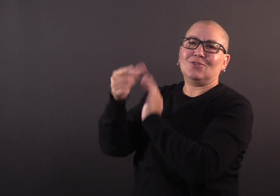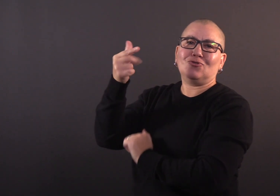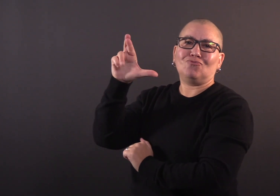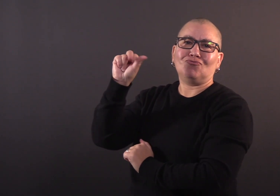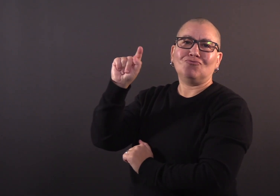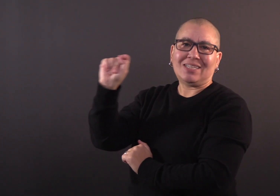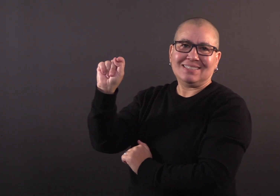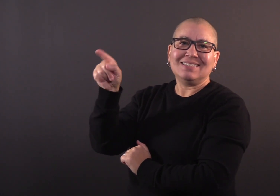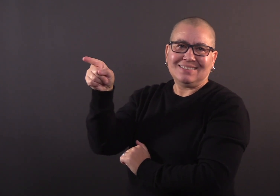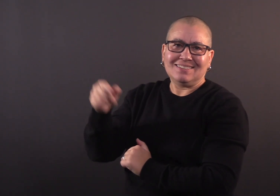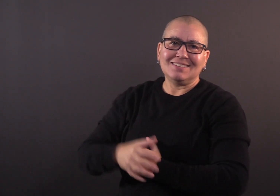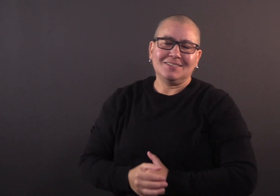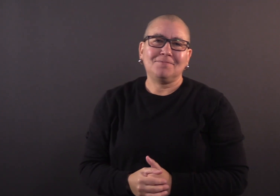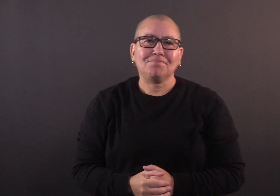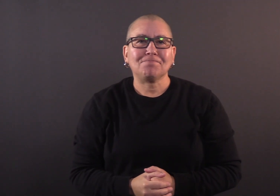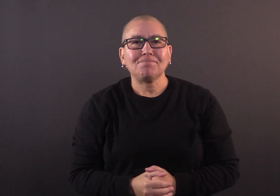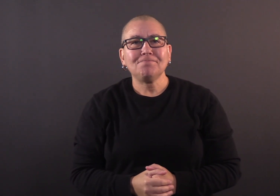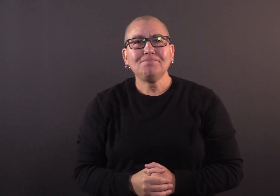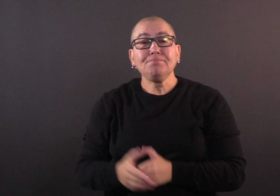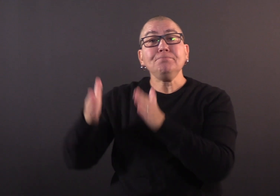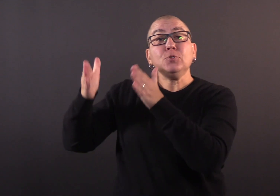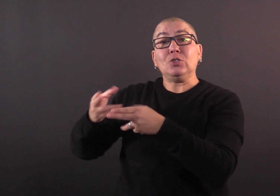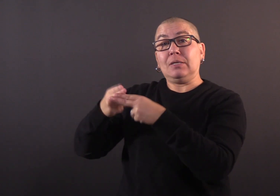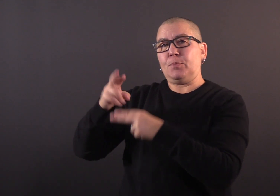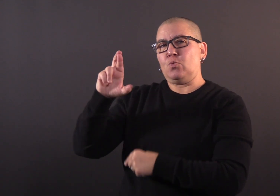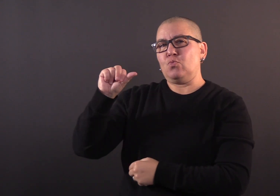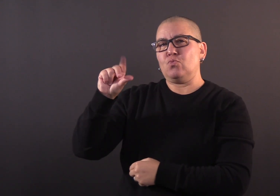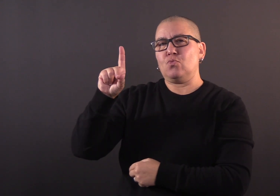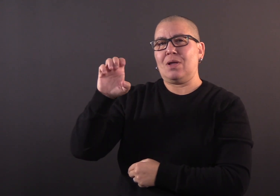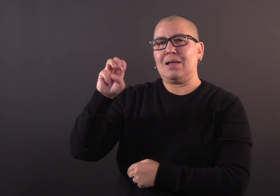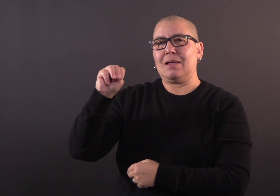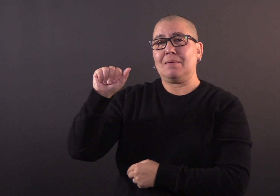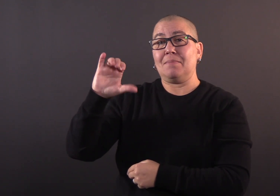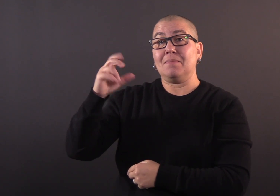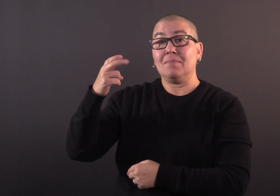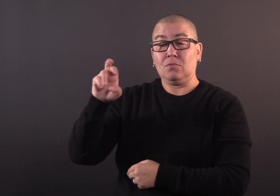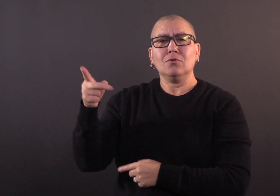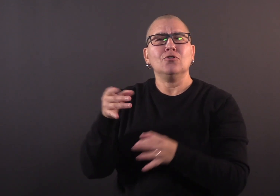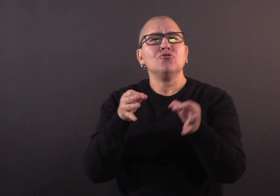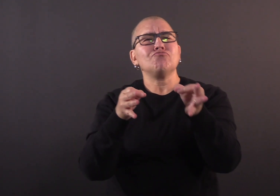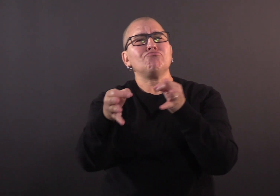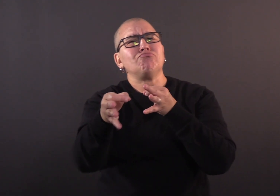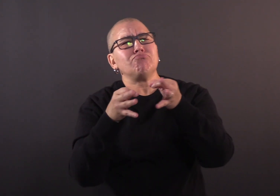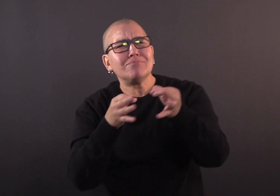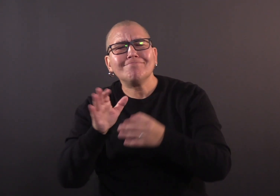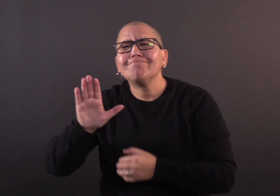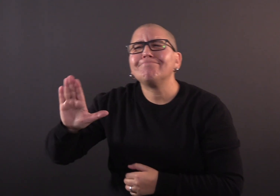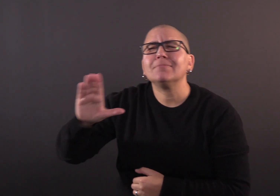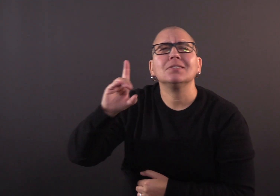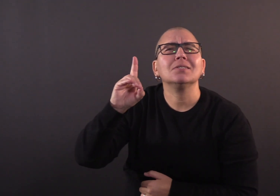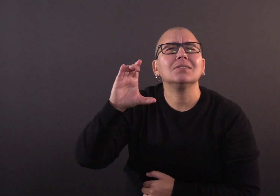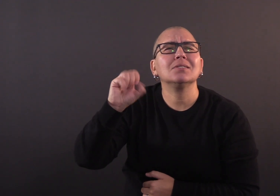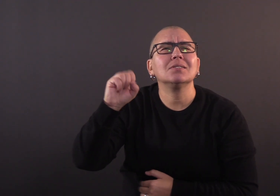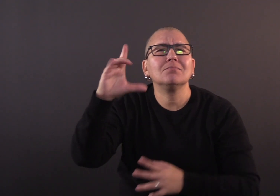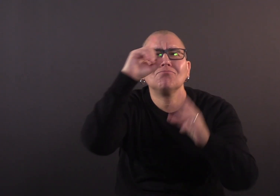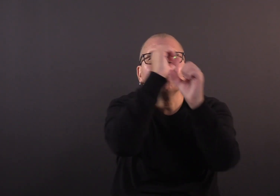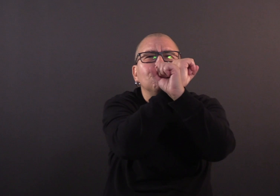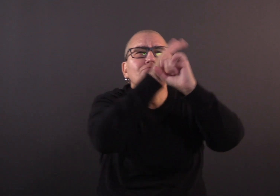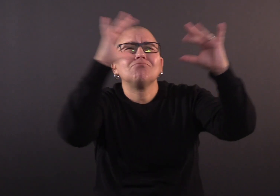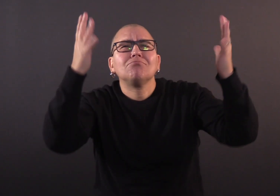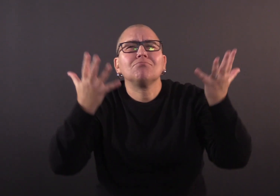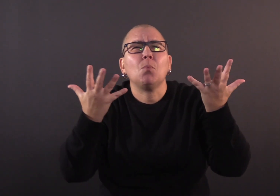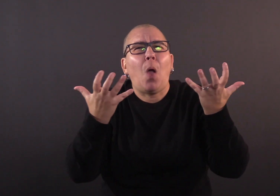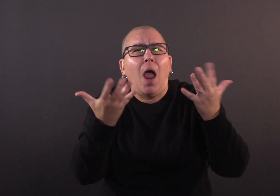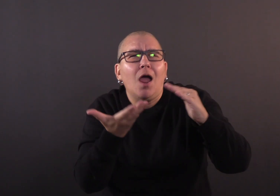for other community partners to access. Rademacher shared DCSCs vision for expanding their networks